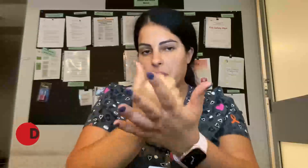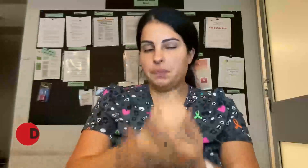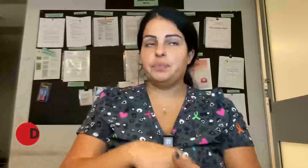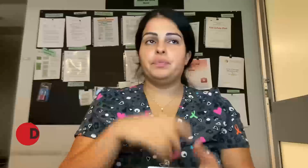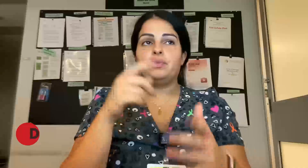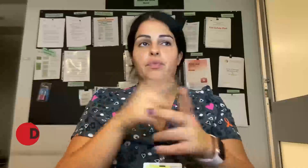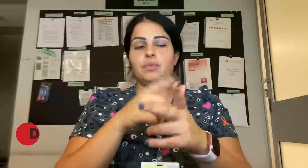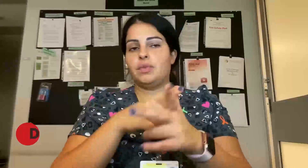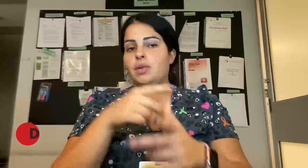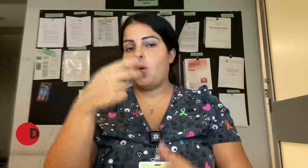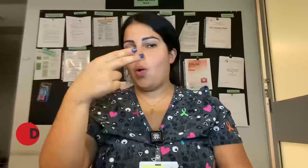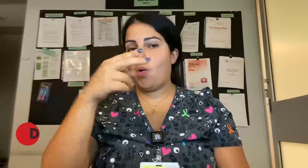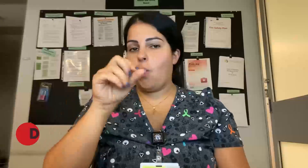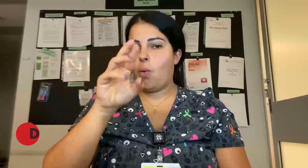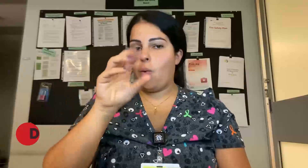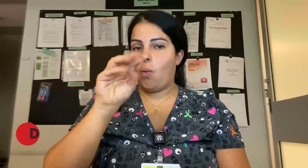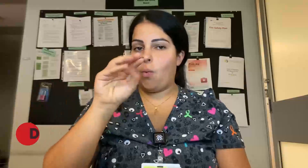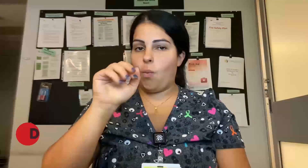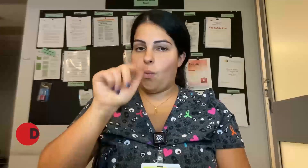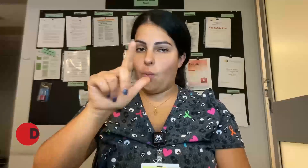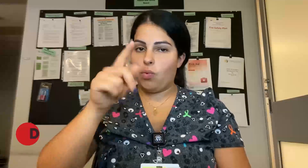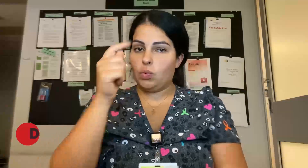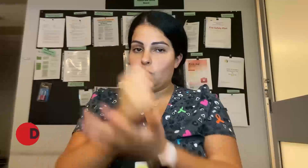Third option is hormone therapy.